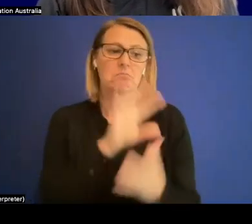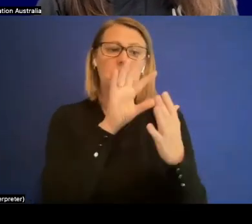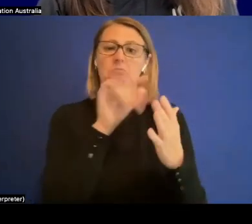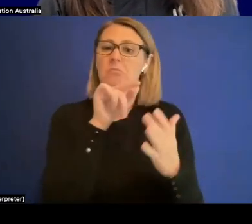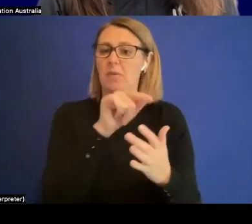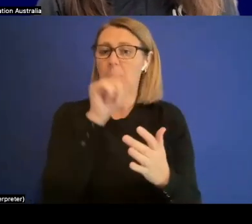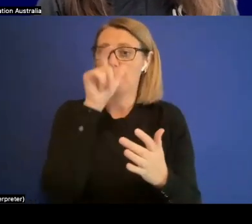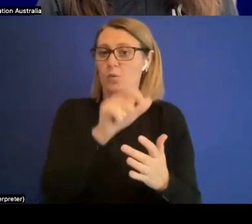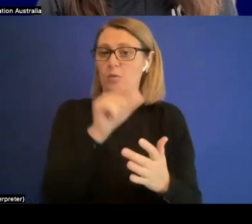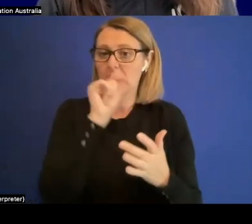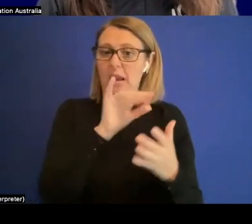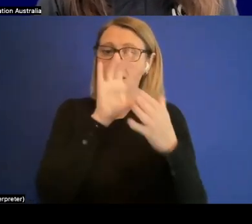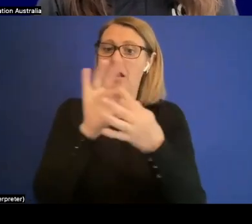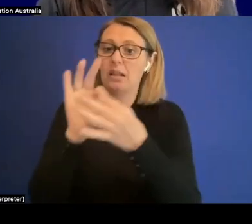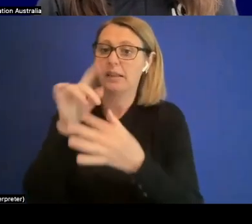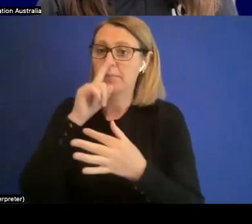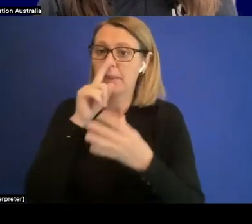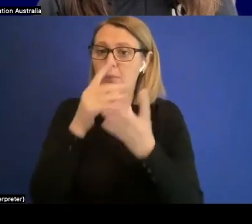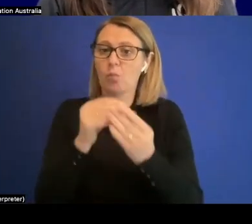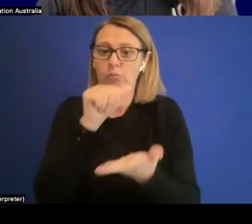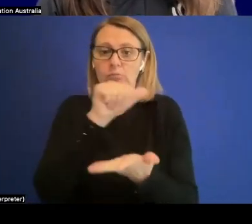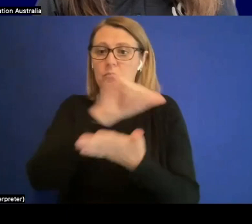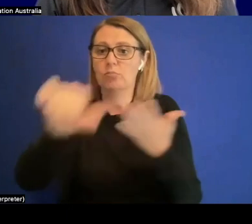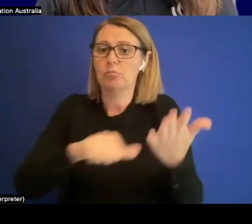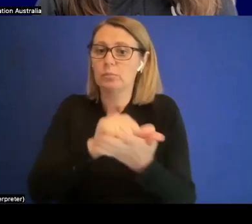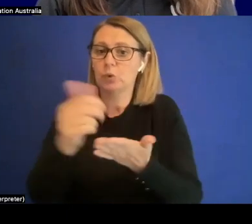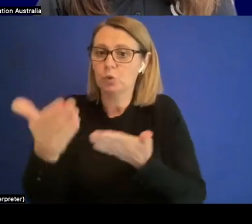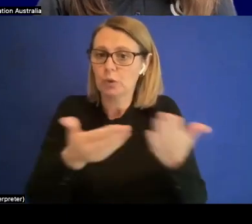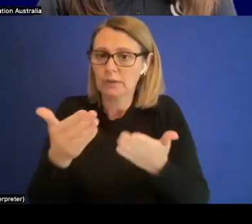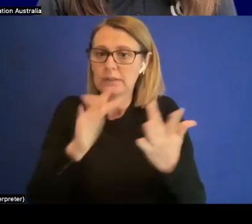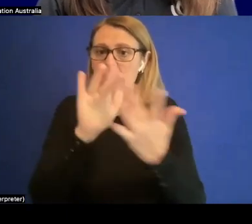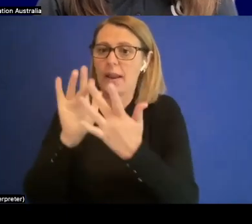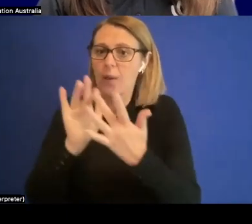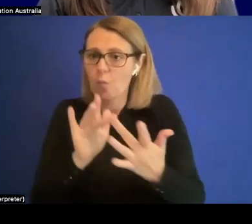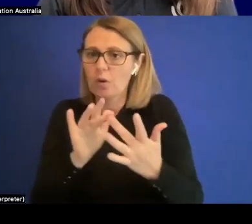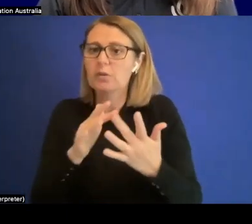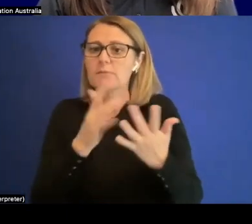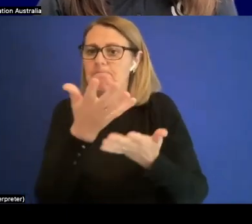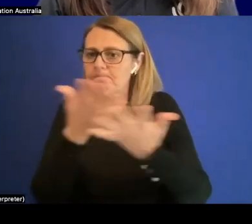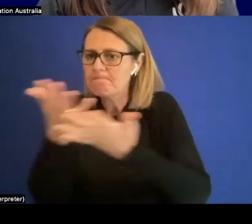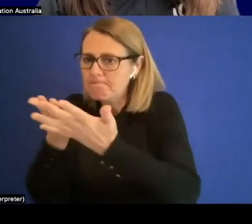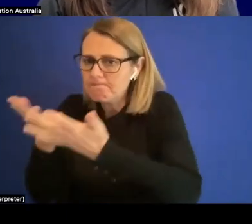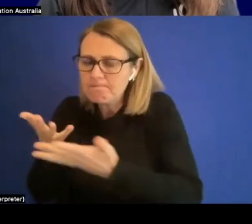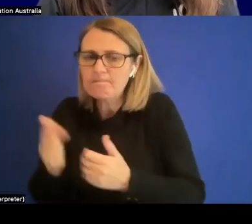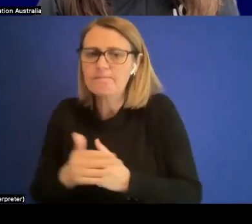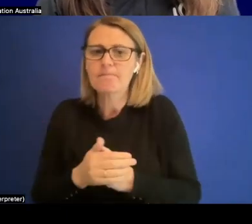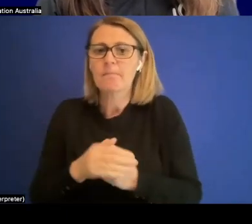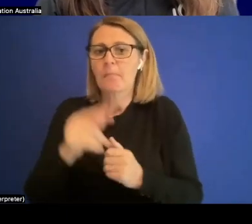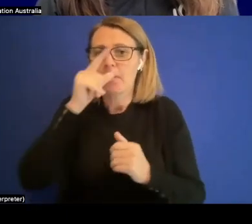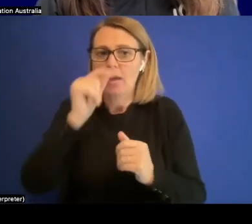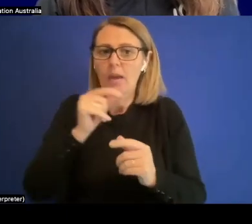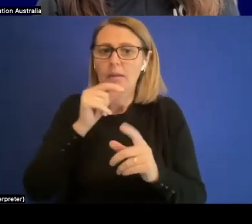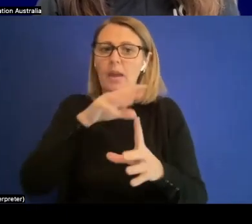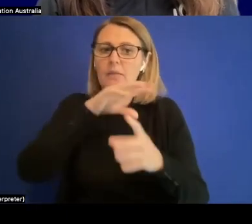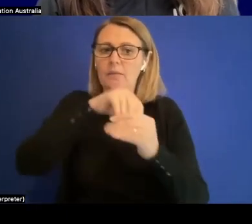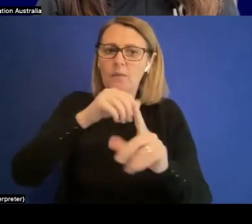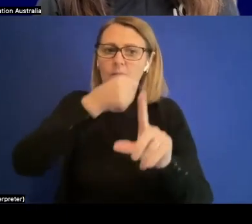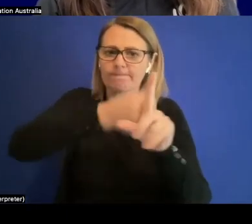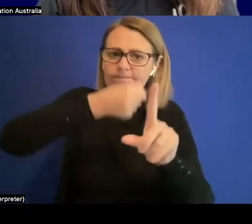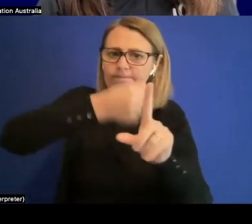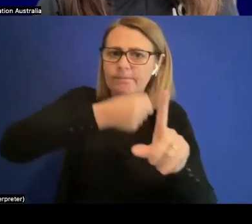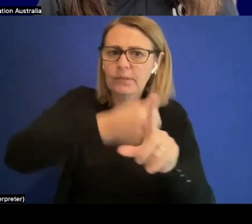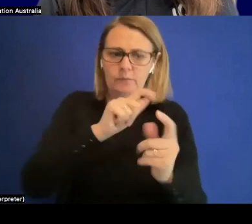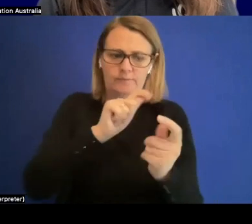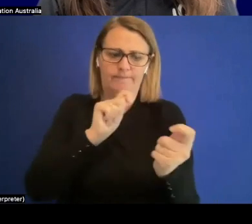services and networks and they can anticipate and advocate for appropriate adjustments needed